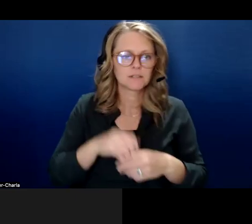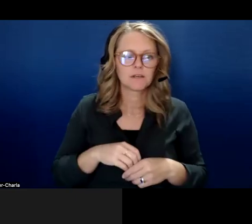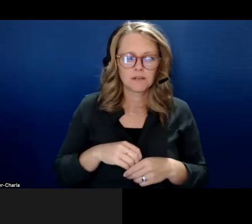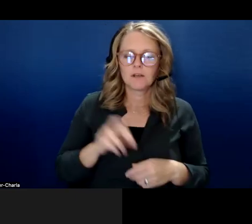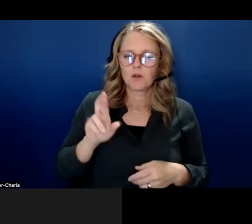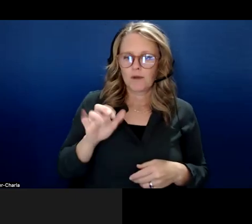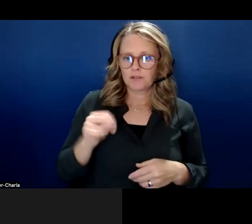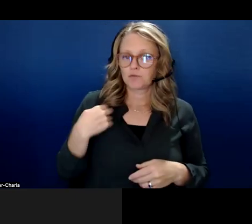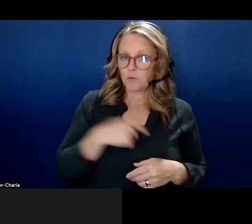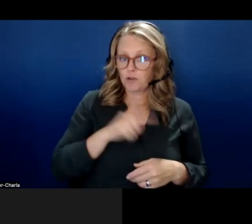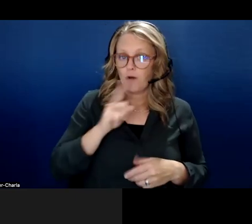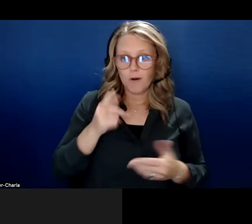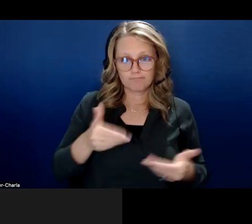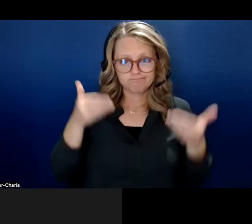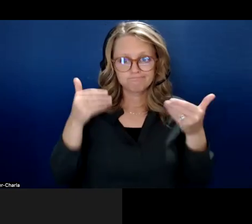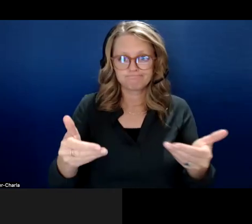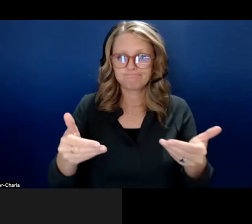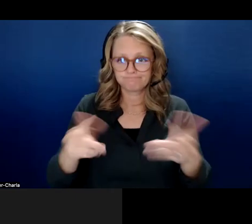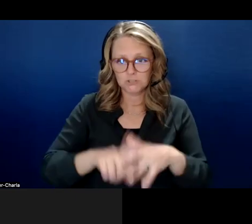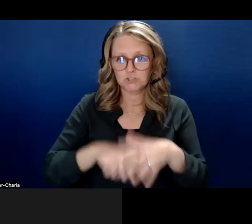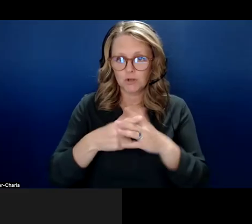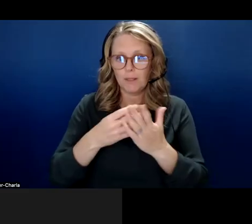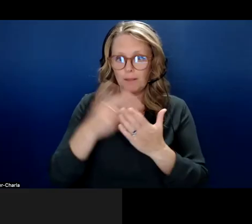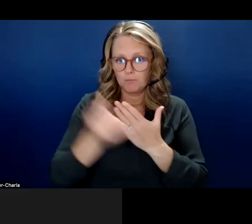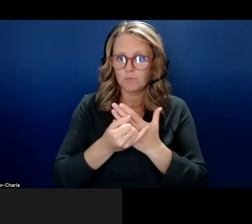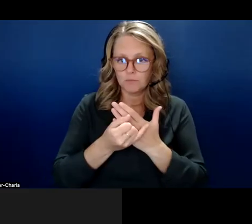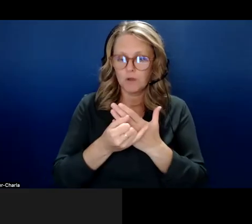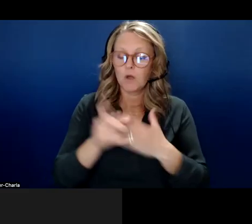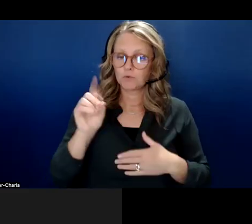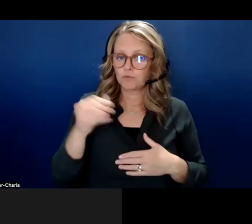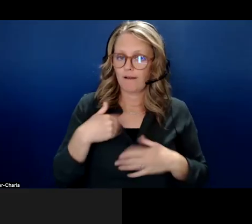and we have a strategy to phase it in our tenure plan,